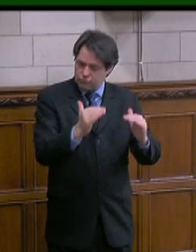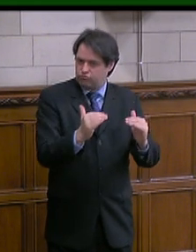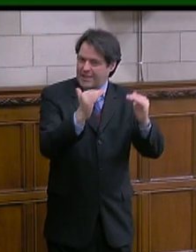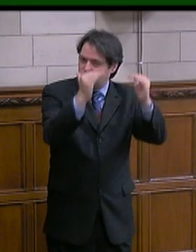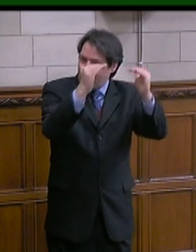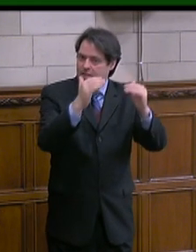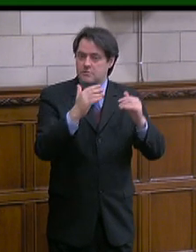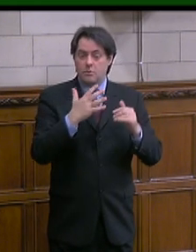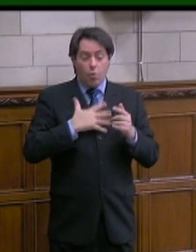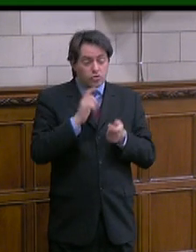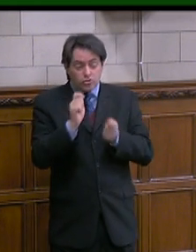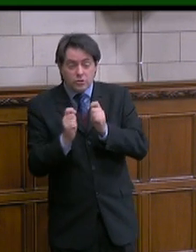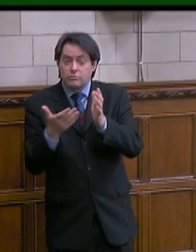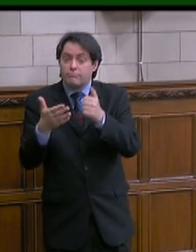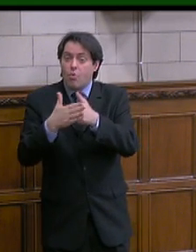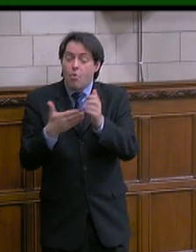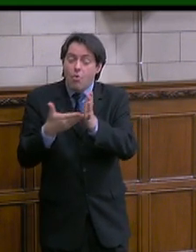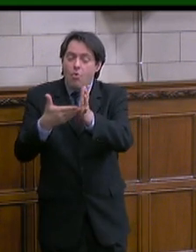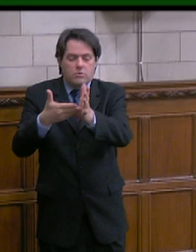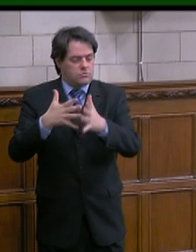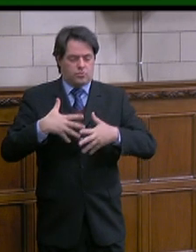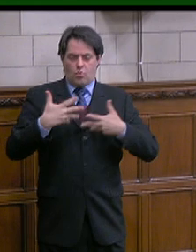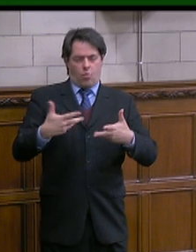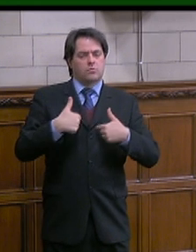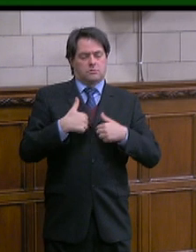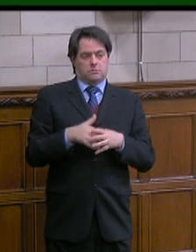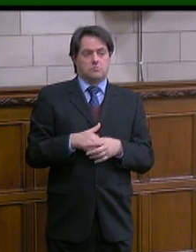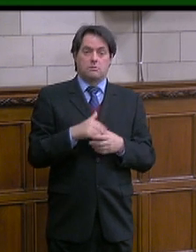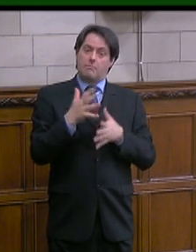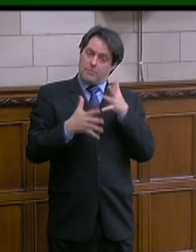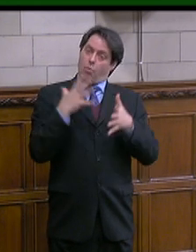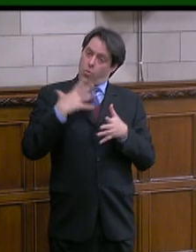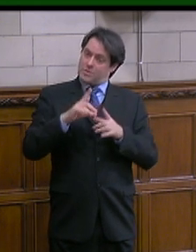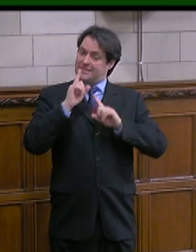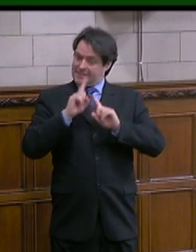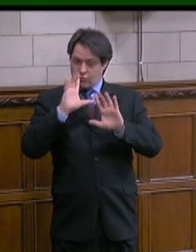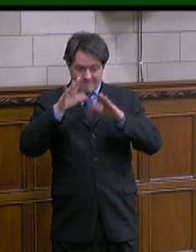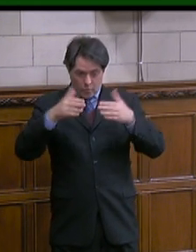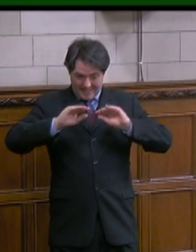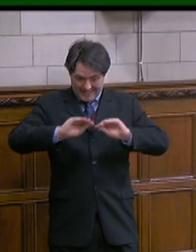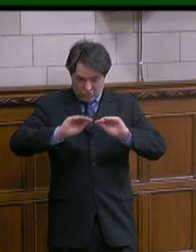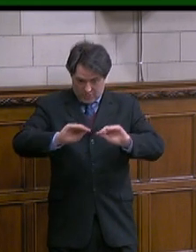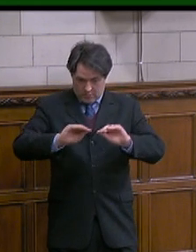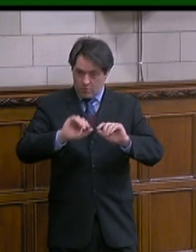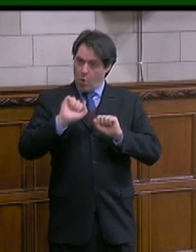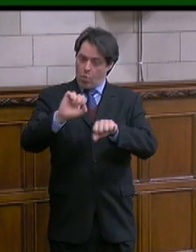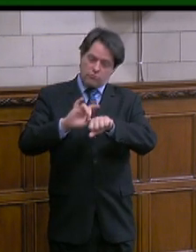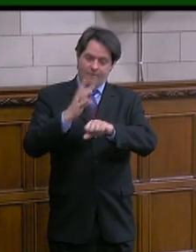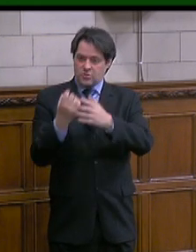The Department’s programme of work on teacher workload aims to enable teachers to focus on teaching and their own professional development.